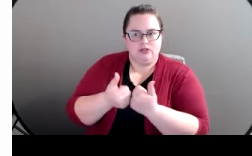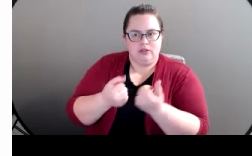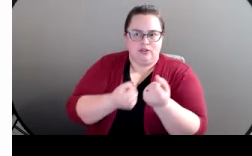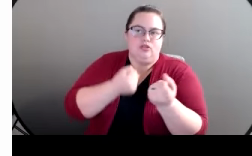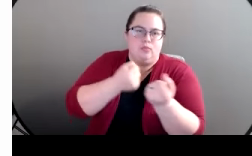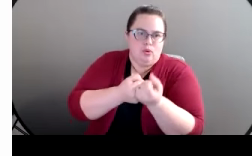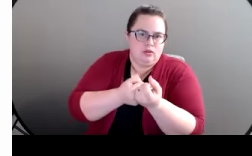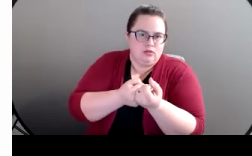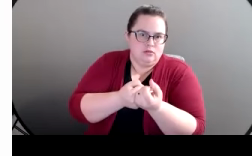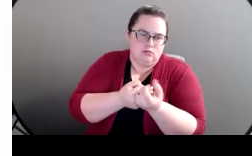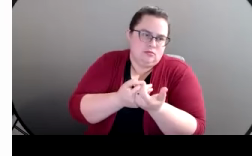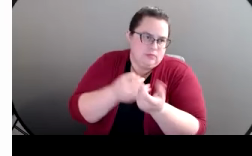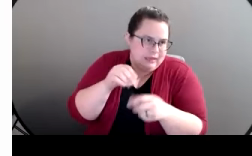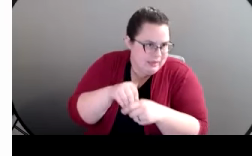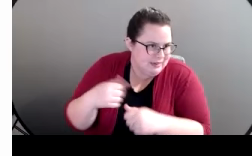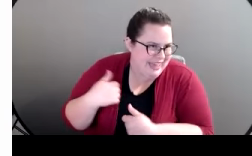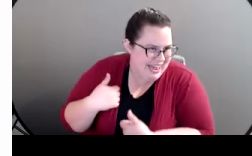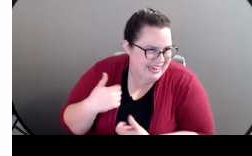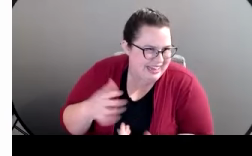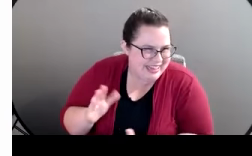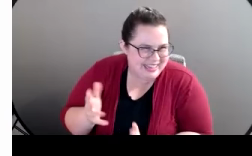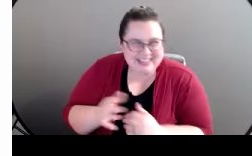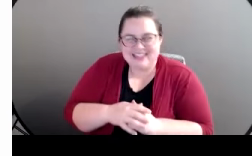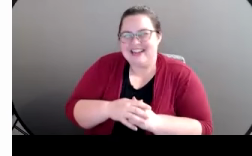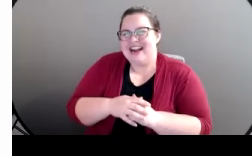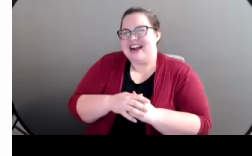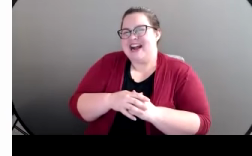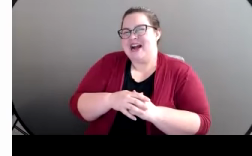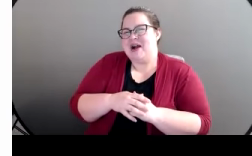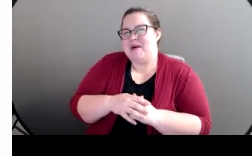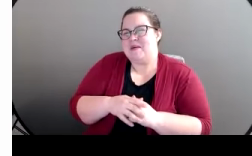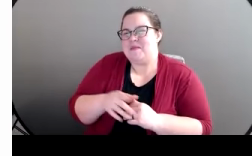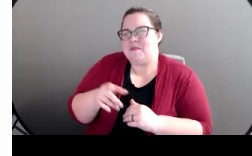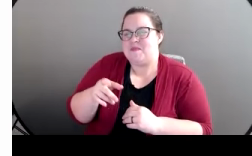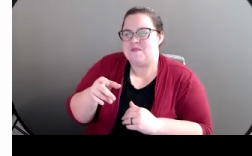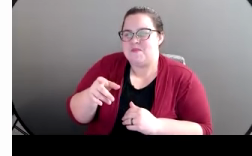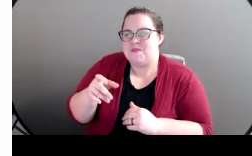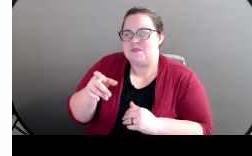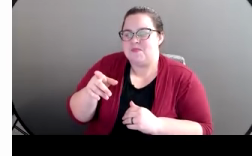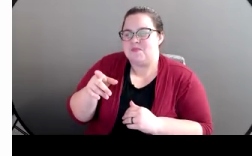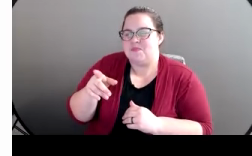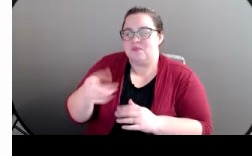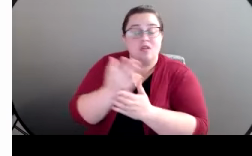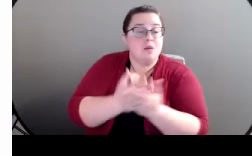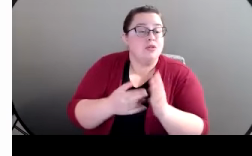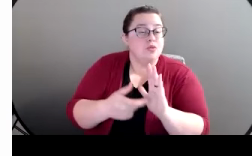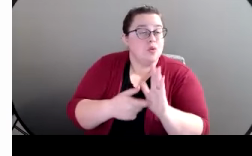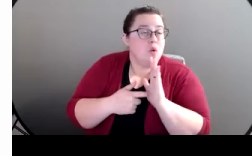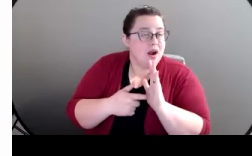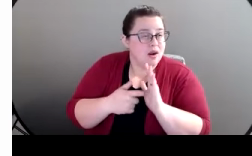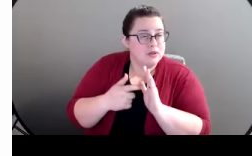So the textbooks in here, some of the requirements, are some that we would see